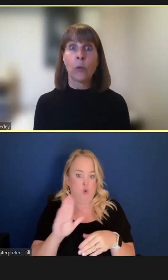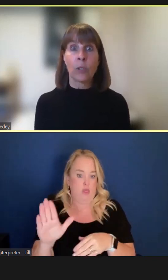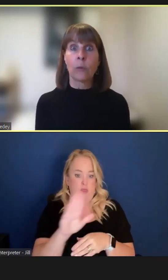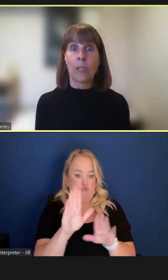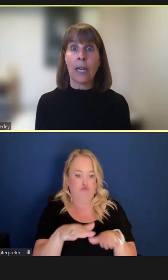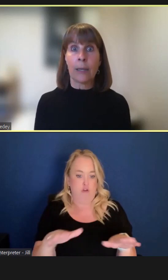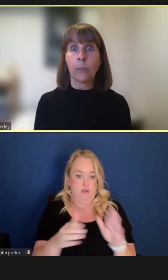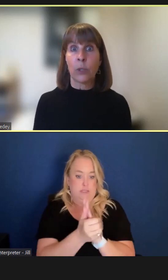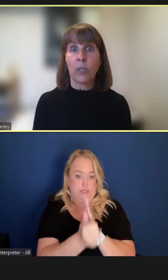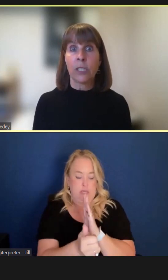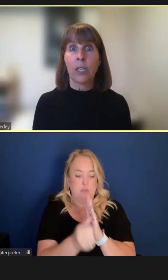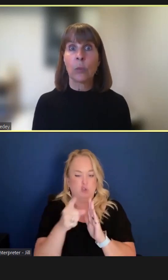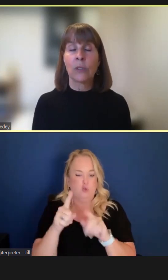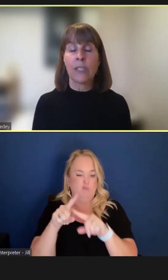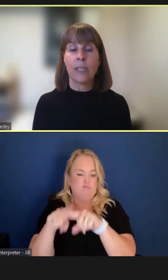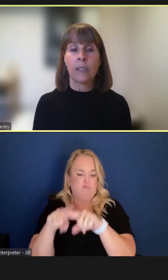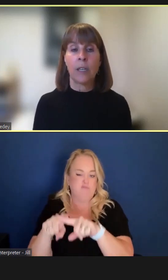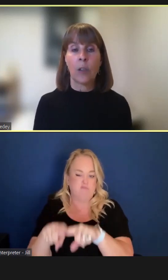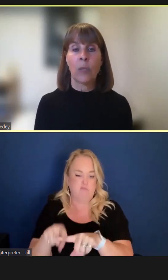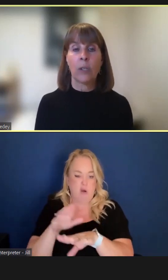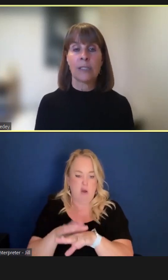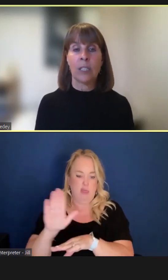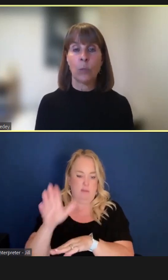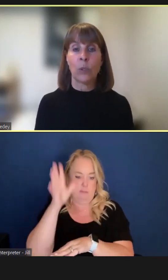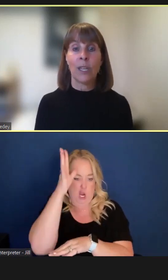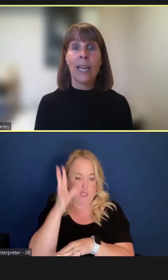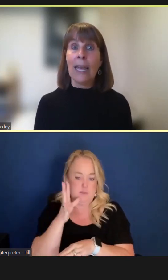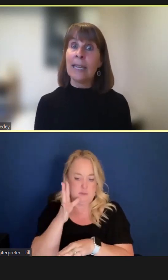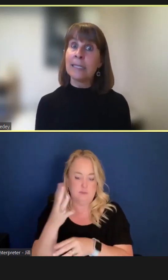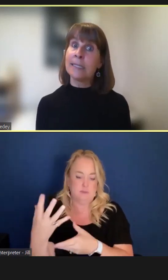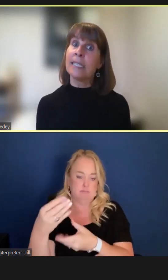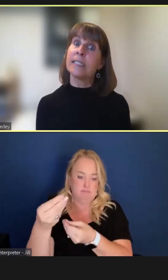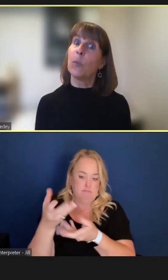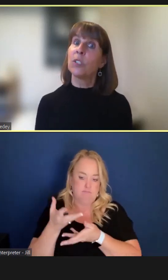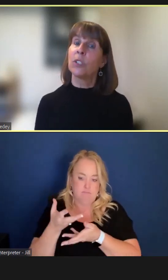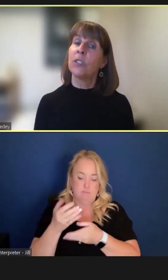relying pretty much 100% on the parents input and it's a nice opportunity for